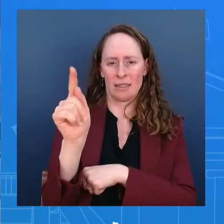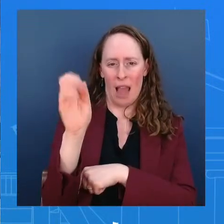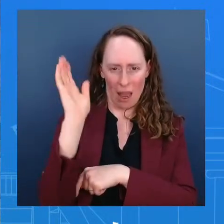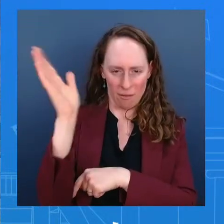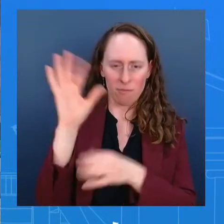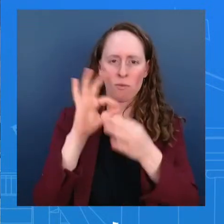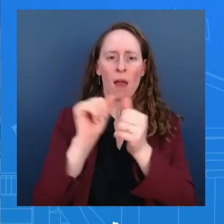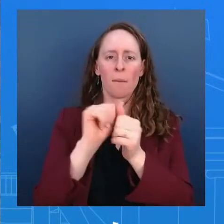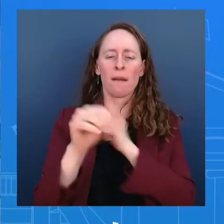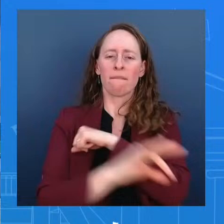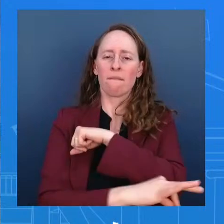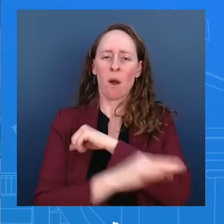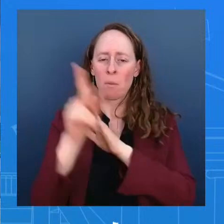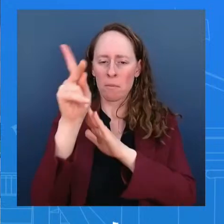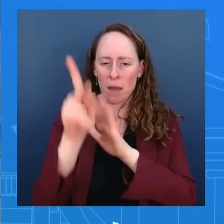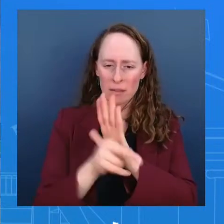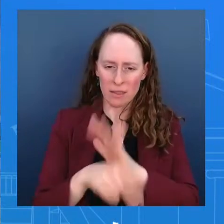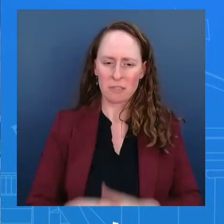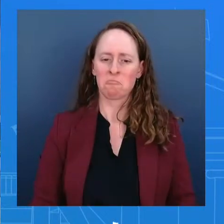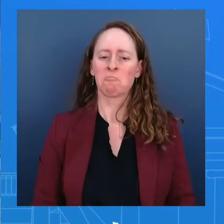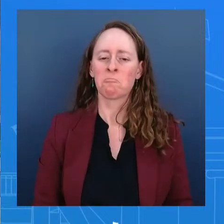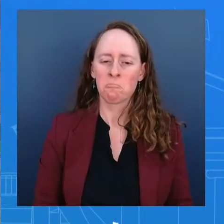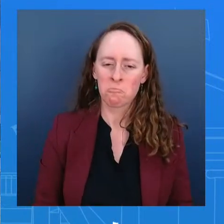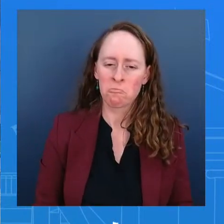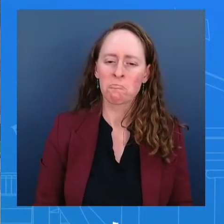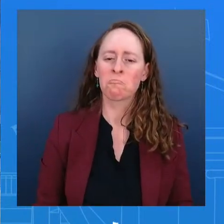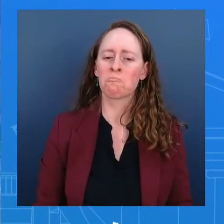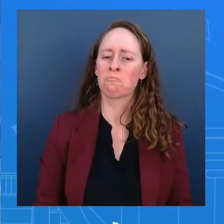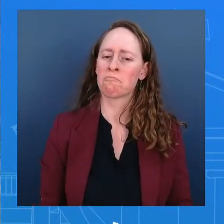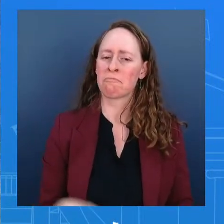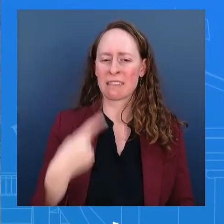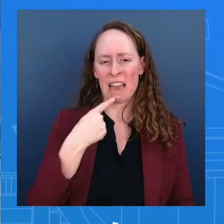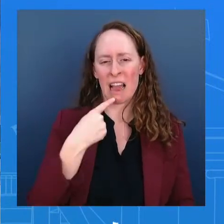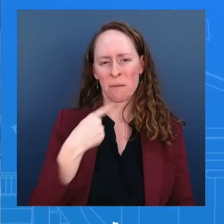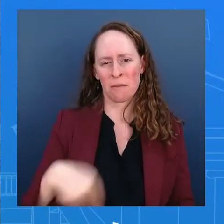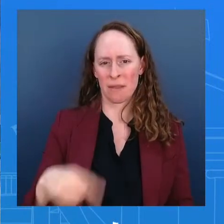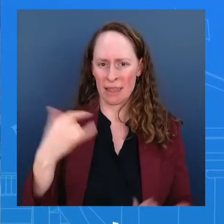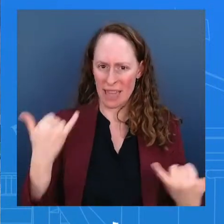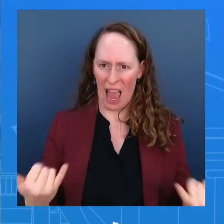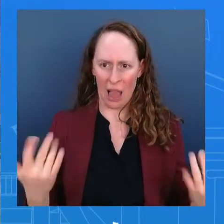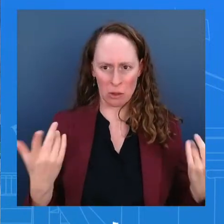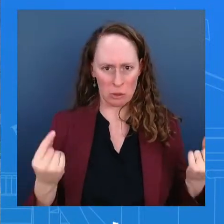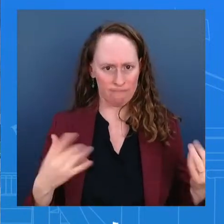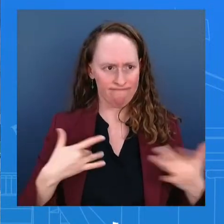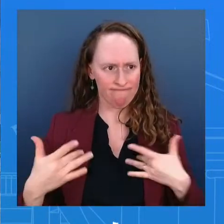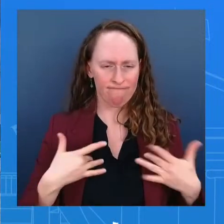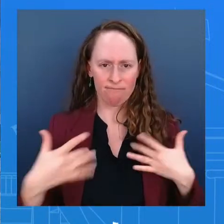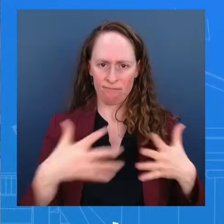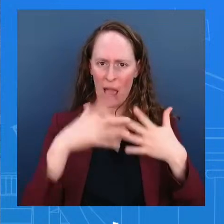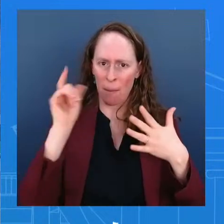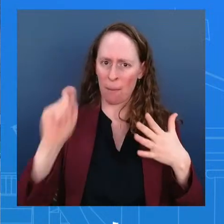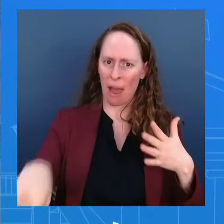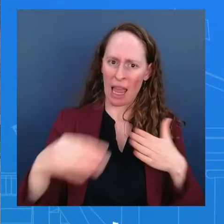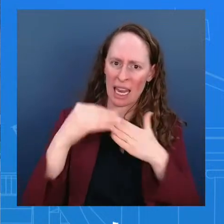to rival the United States and the determination of Russia to damage and disrupt our democracy.” Now, four years later,